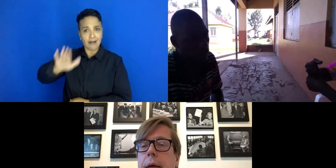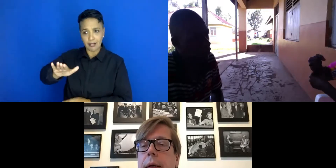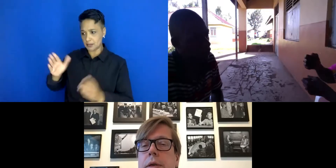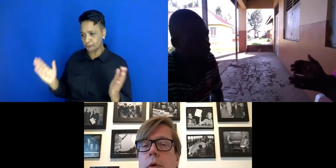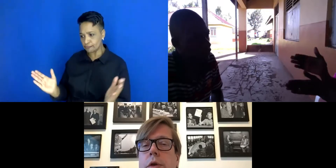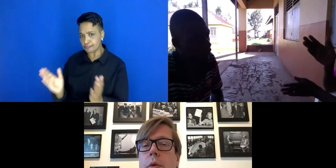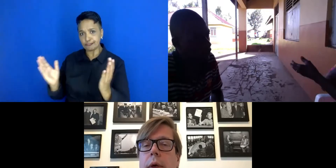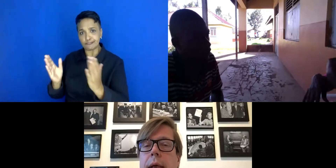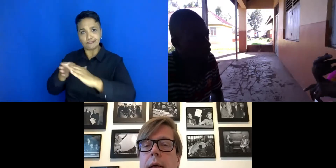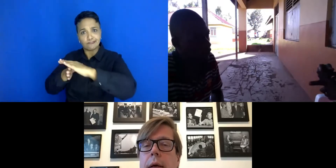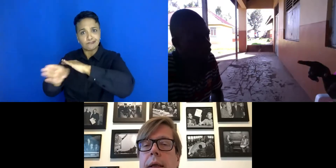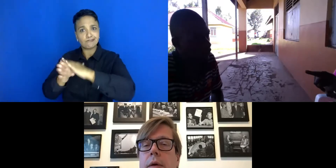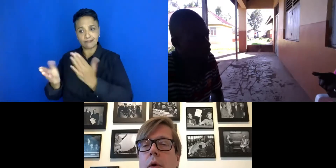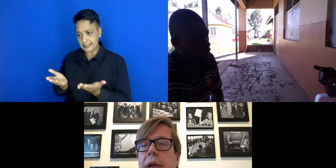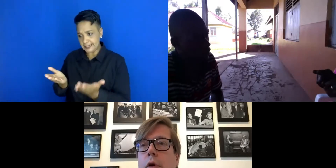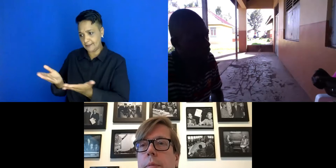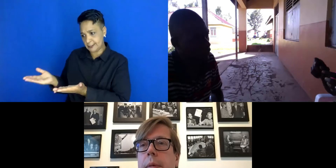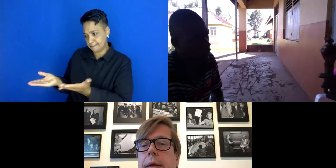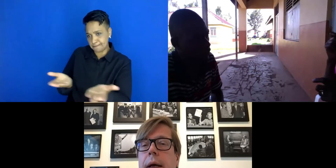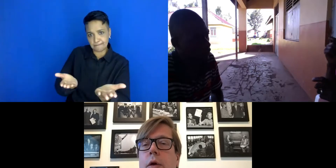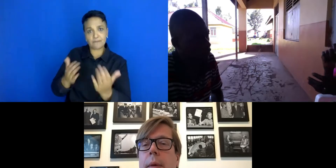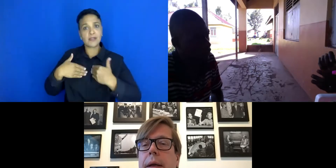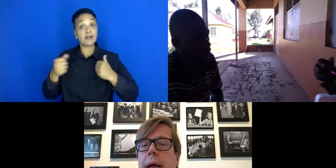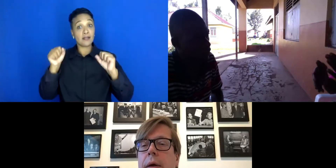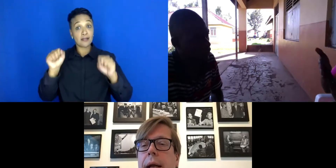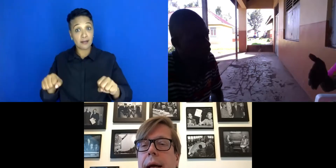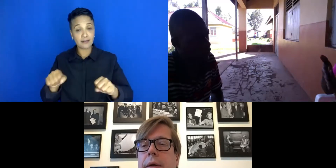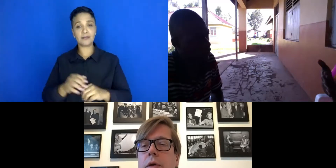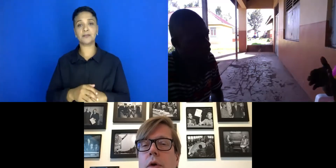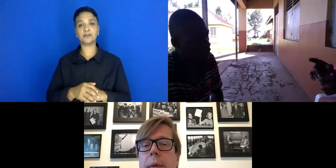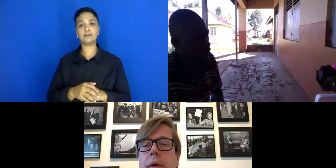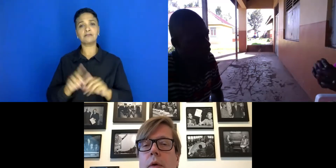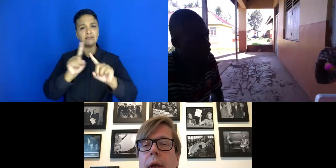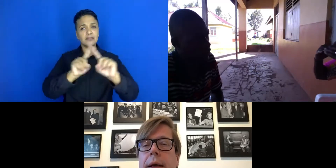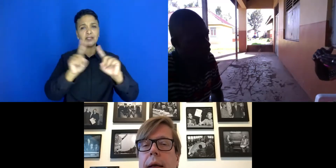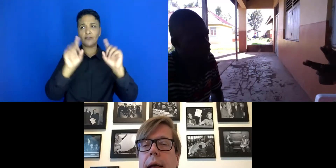it is also critical that all development and humanitarian actors commit to collecting and